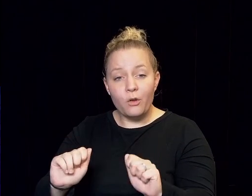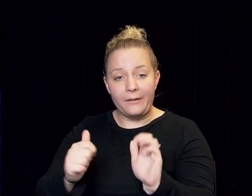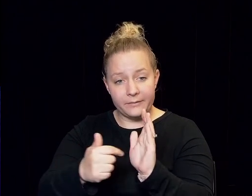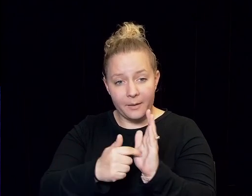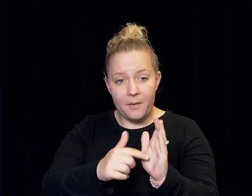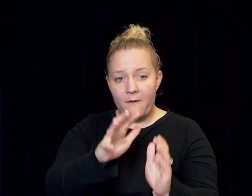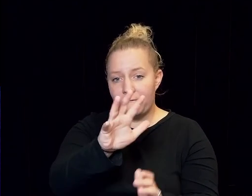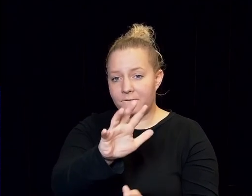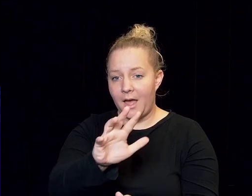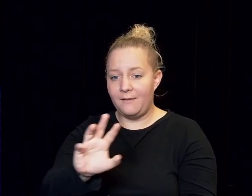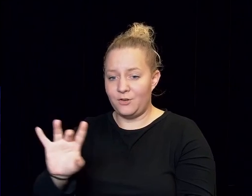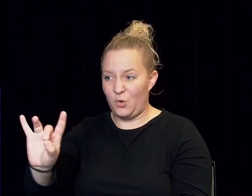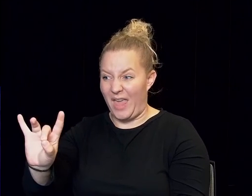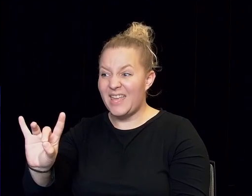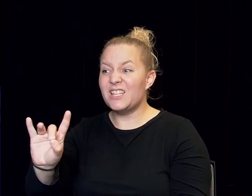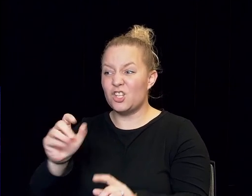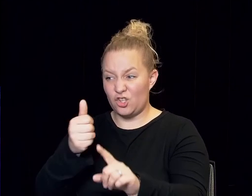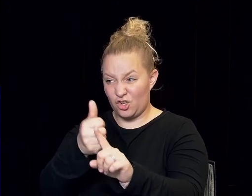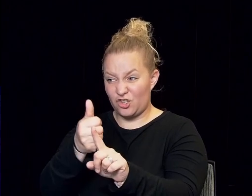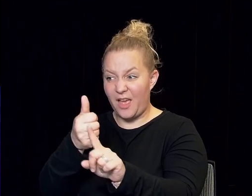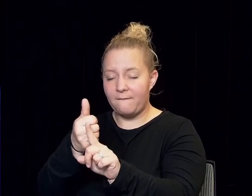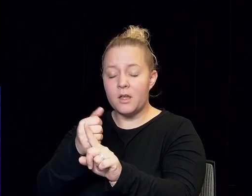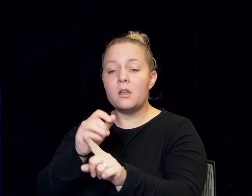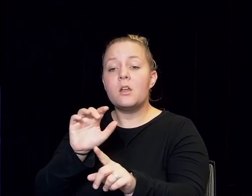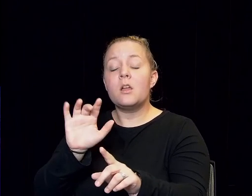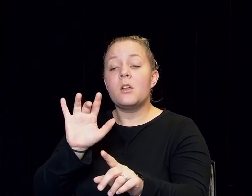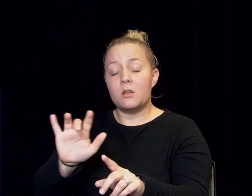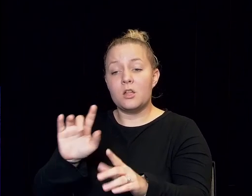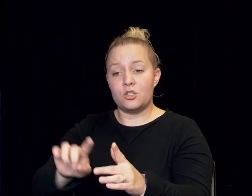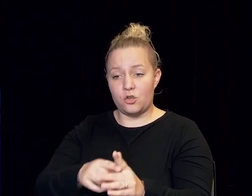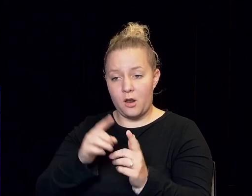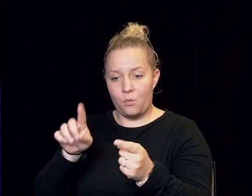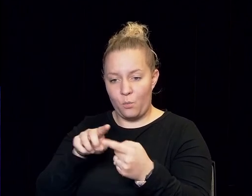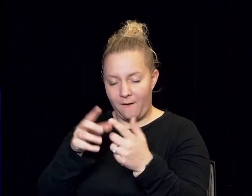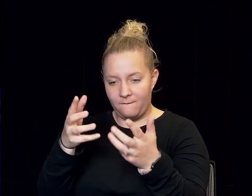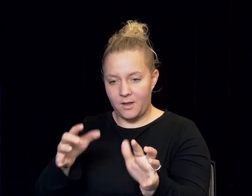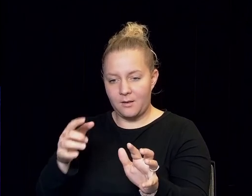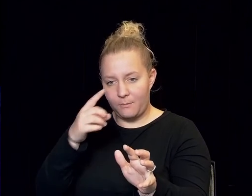eight on your own and then push play once you are finished because I'm going to